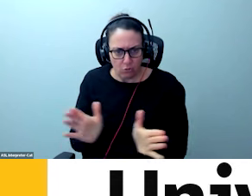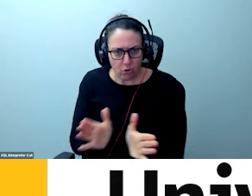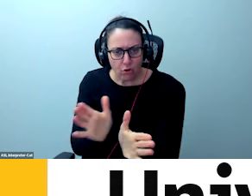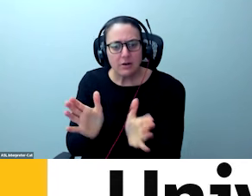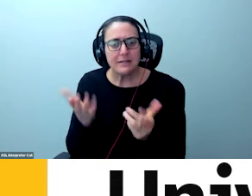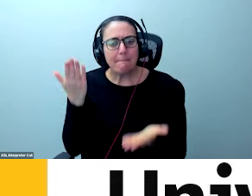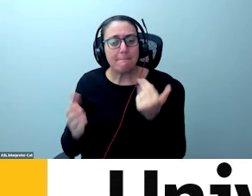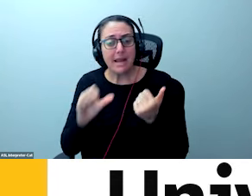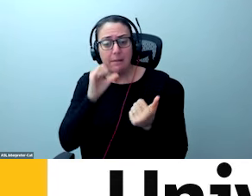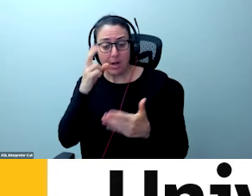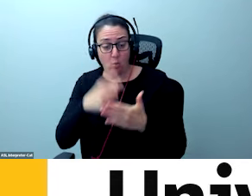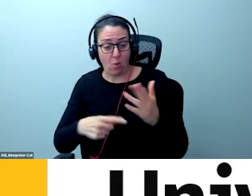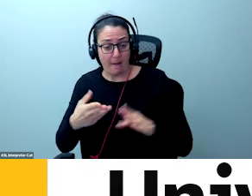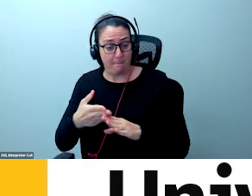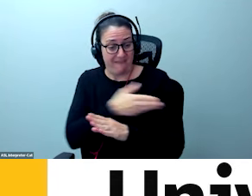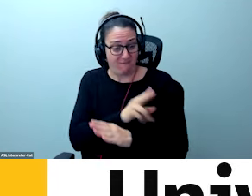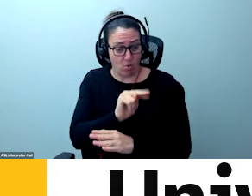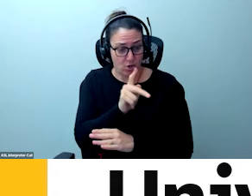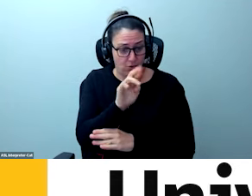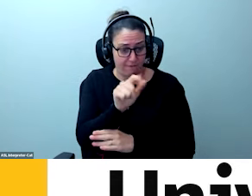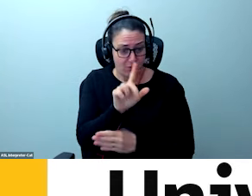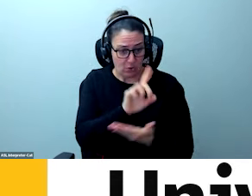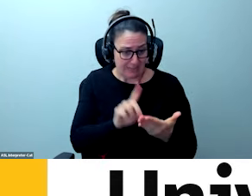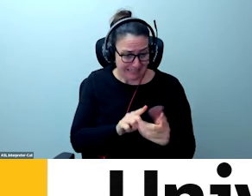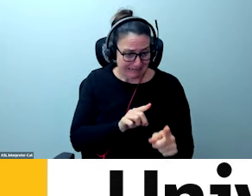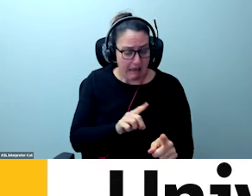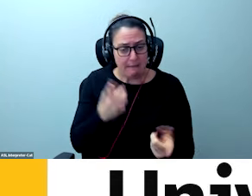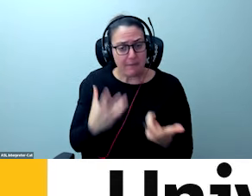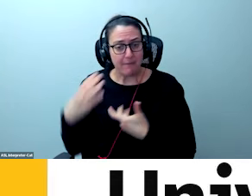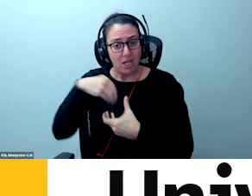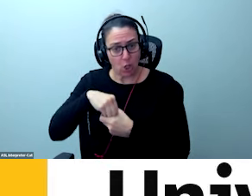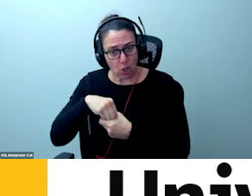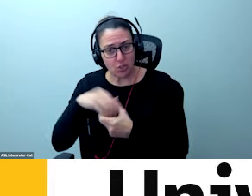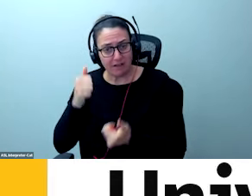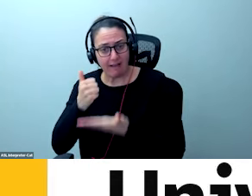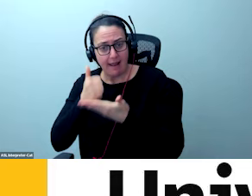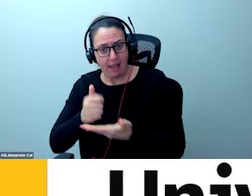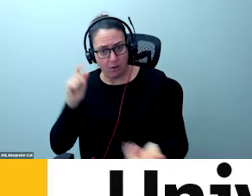what had been universal design in the past. Inclusive design can answer changes for the future.